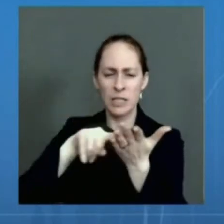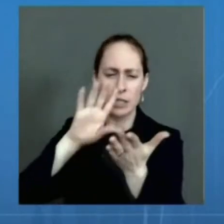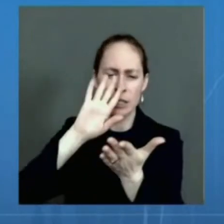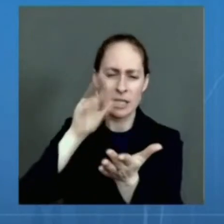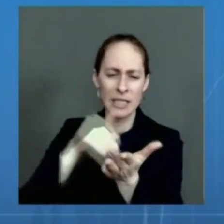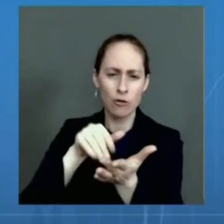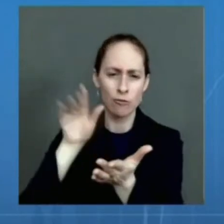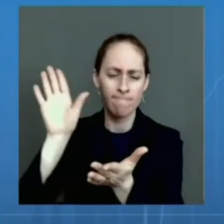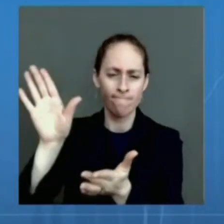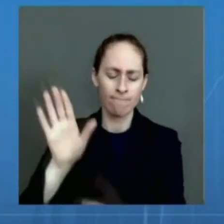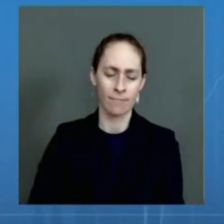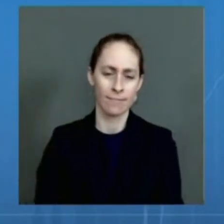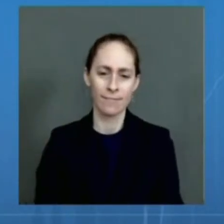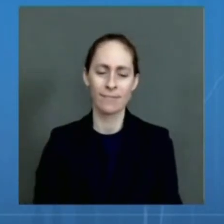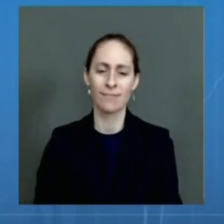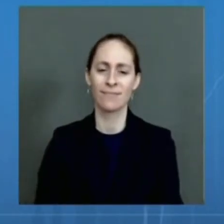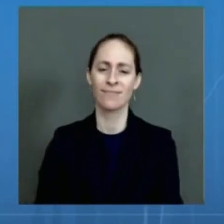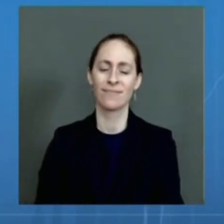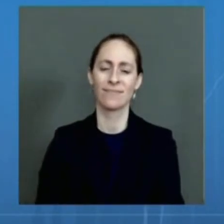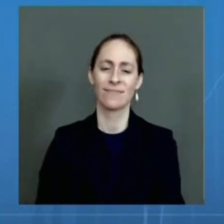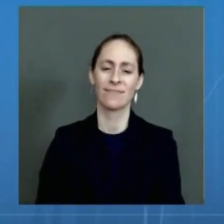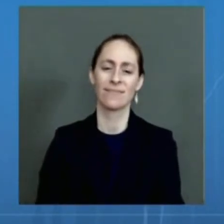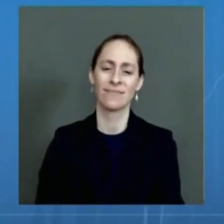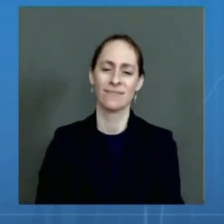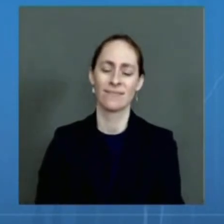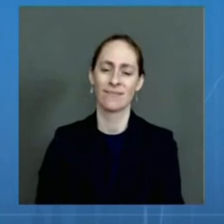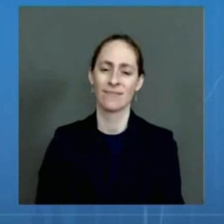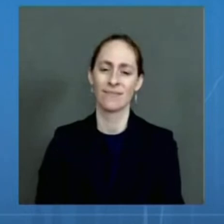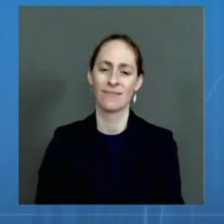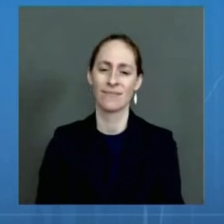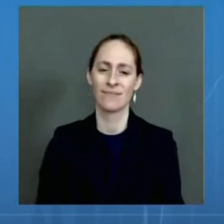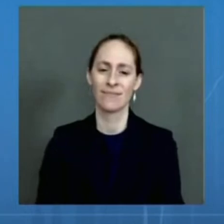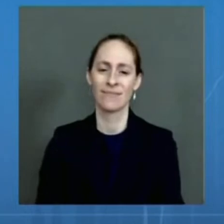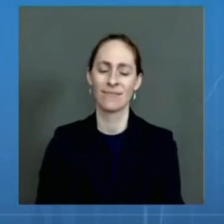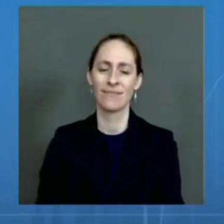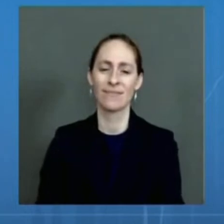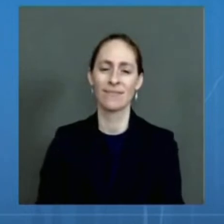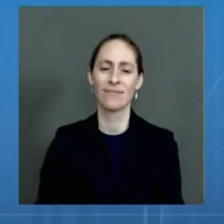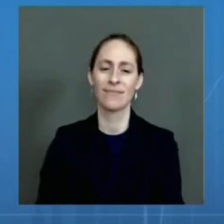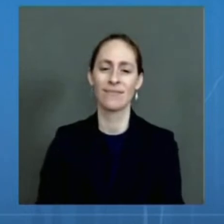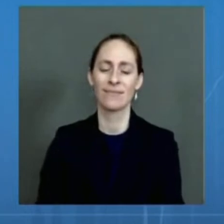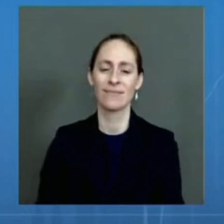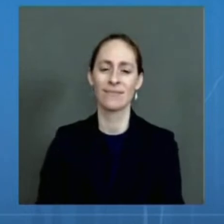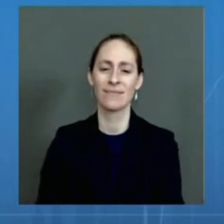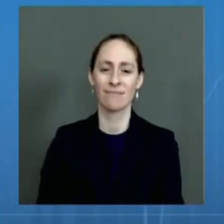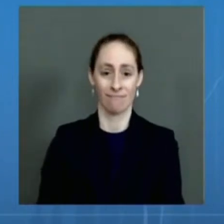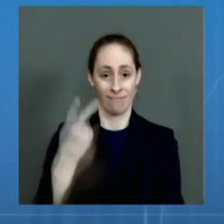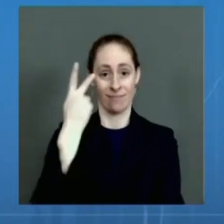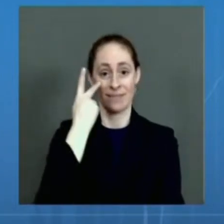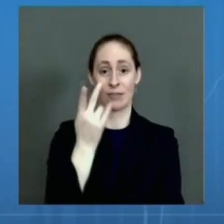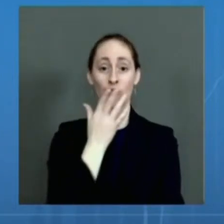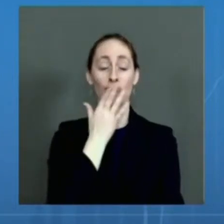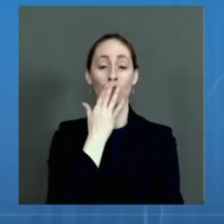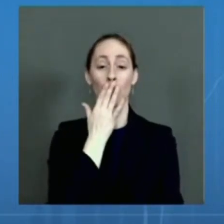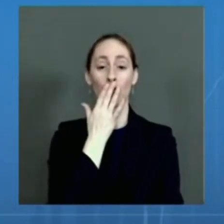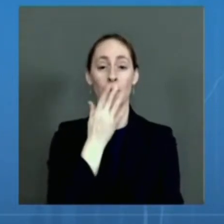FROM DUKE UNIVERSITY. NOTE ON THE LEFT PANELS FOUR WEEKS FOLLOWING THE SECOND DOSE LOOK SPECIFICALLY AT THE PINK